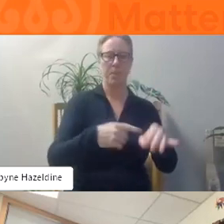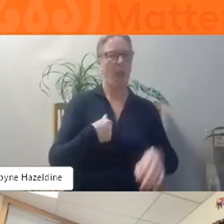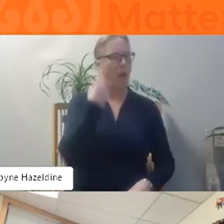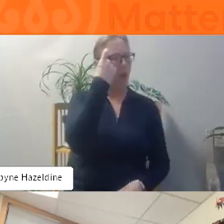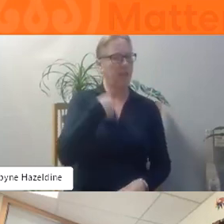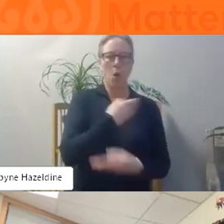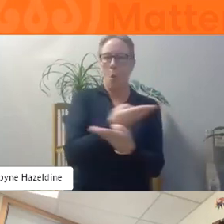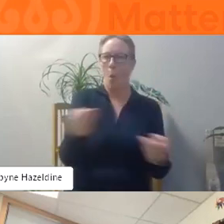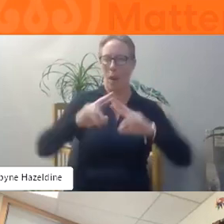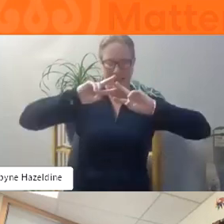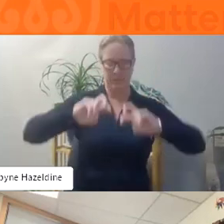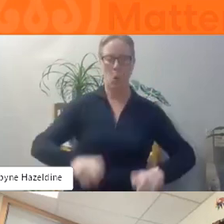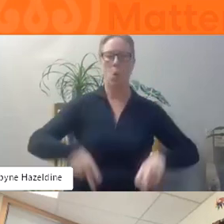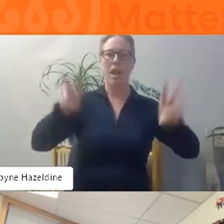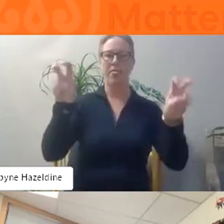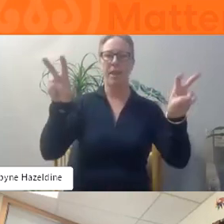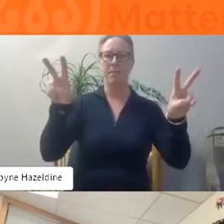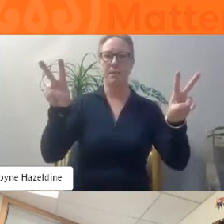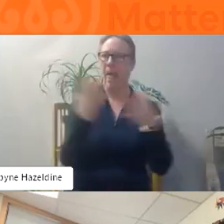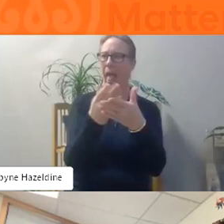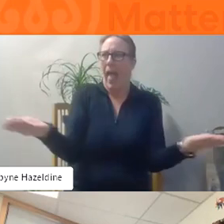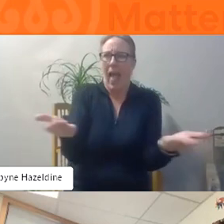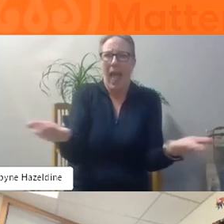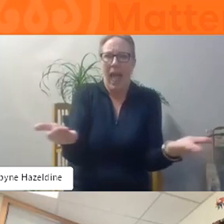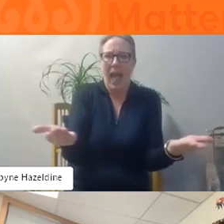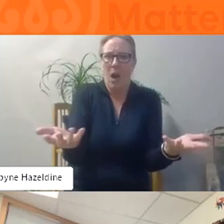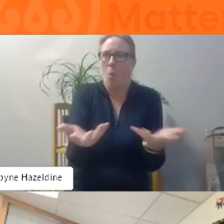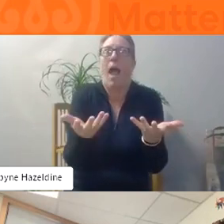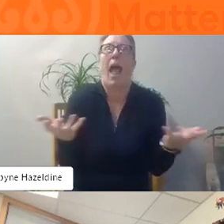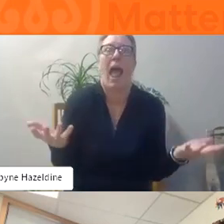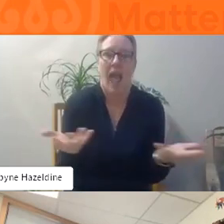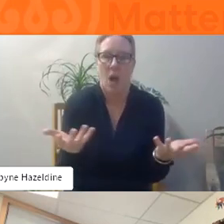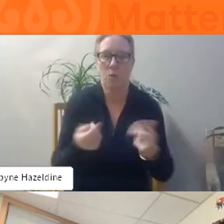themes and earlier as well, is how do we change society, how do